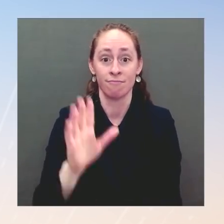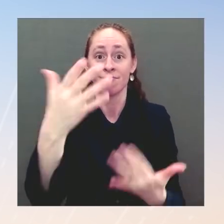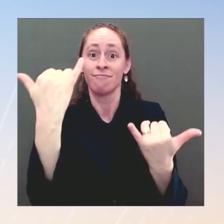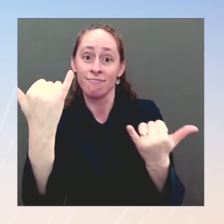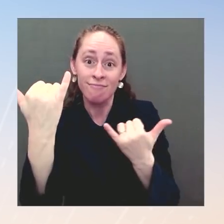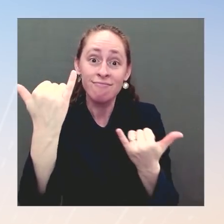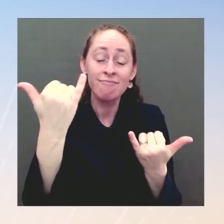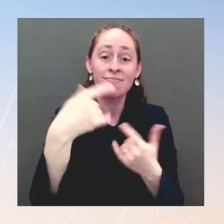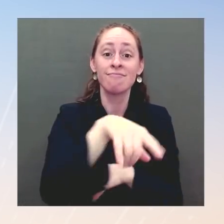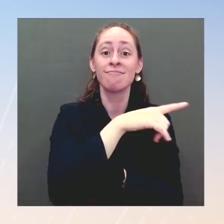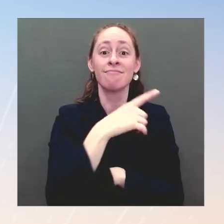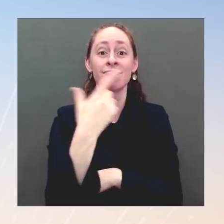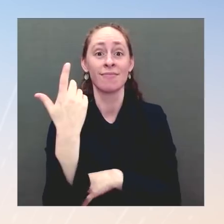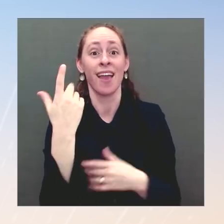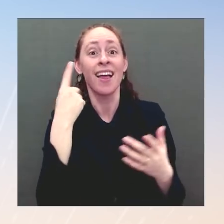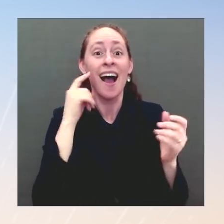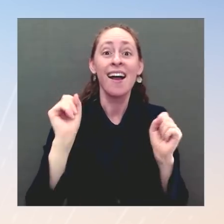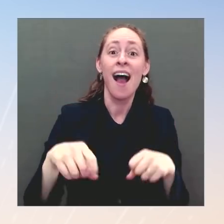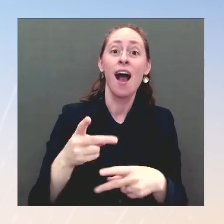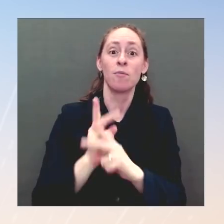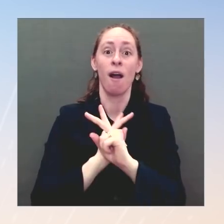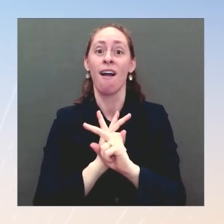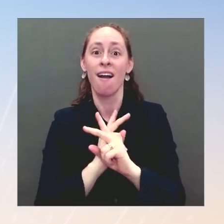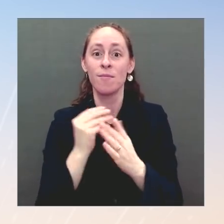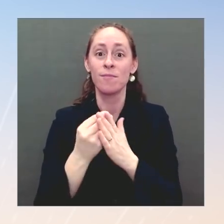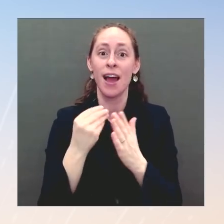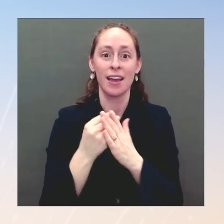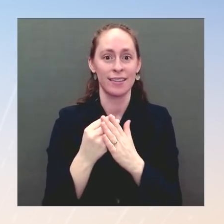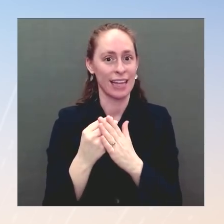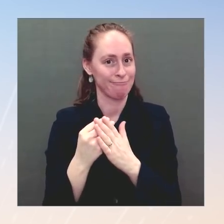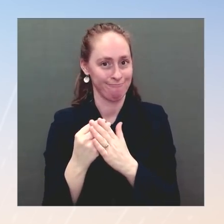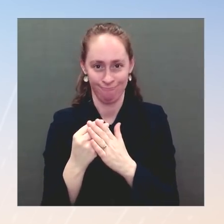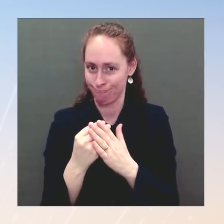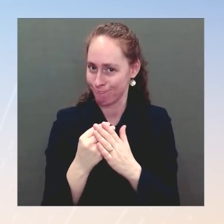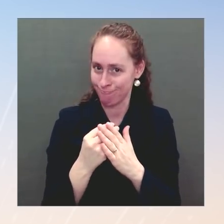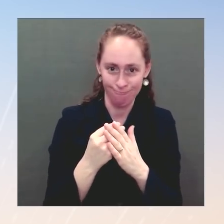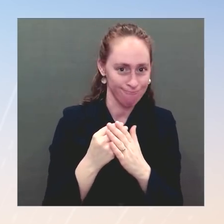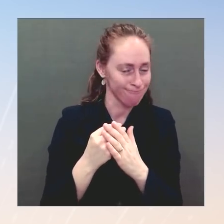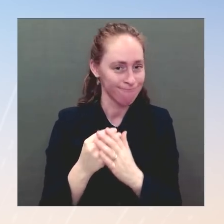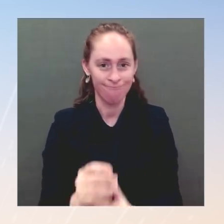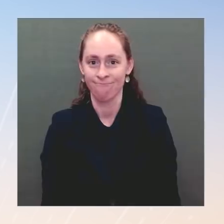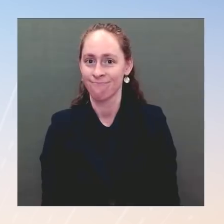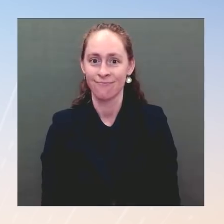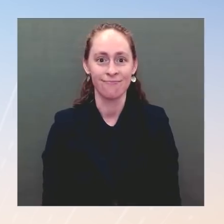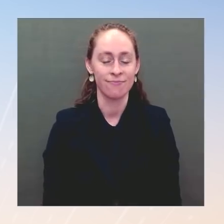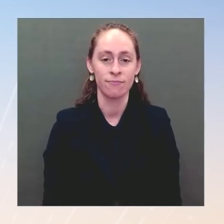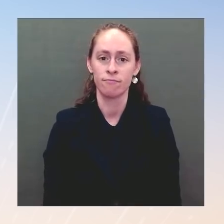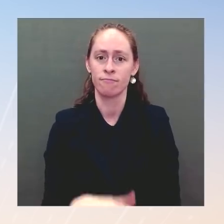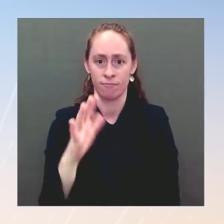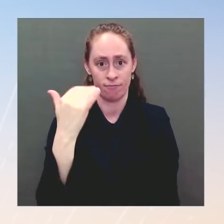The Ruble is trading at its weakest level since November 2020 -- one of the weakest currencies in the world.